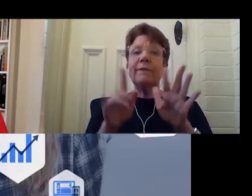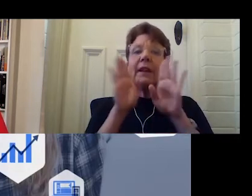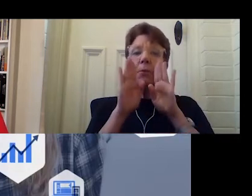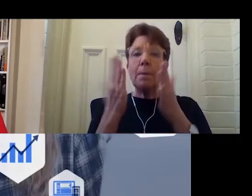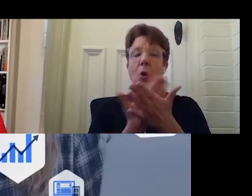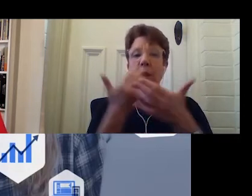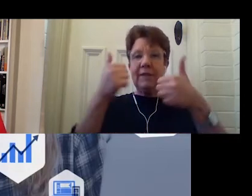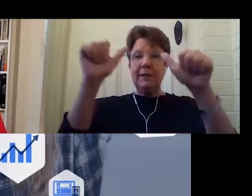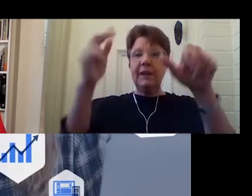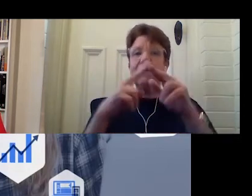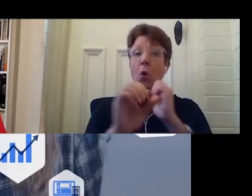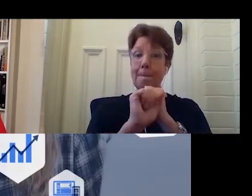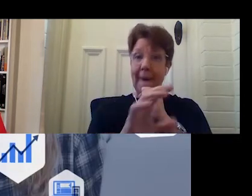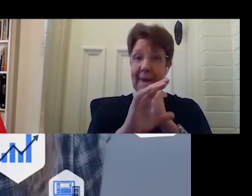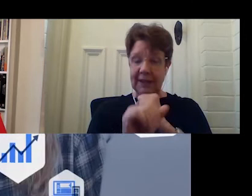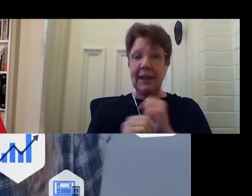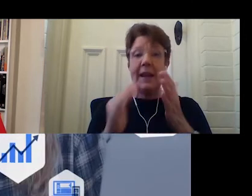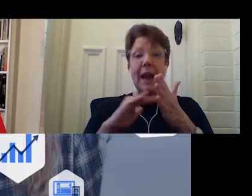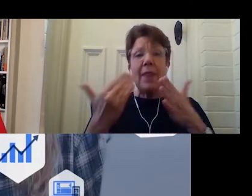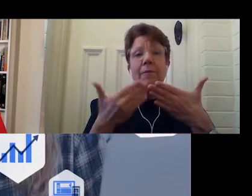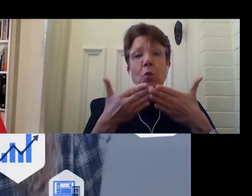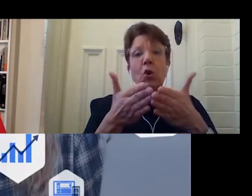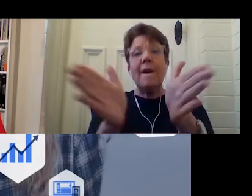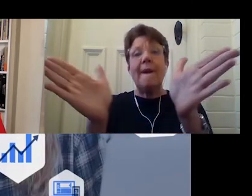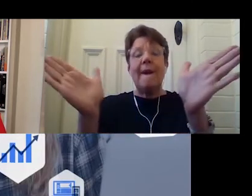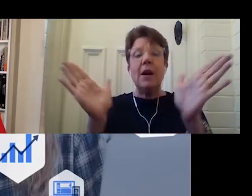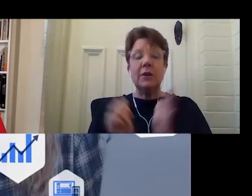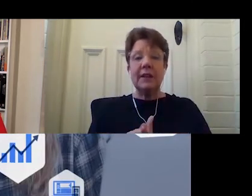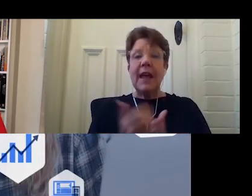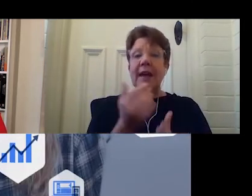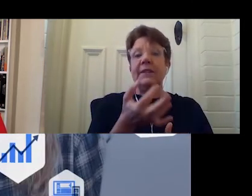purposes. They've now broadened it out and it offers free, self-paces